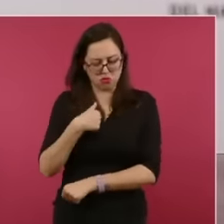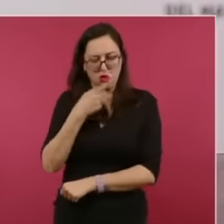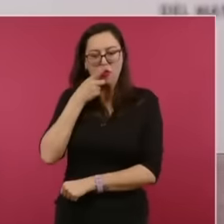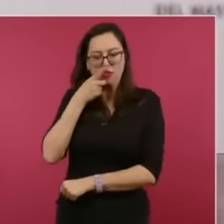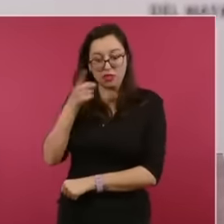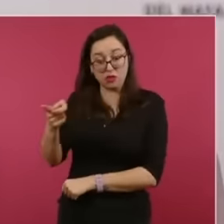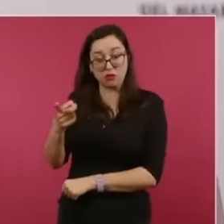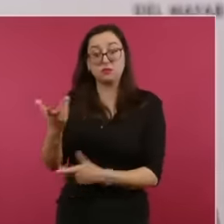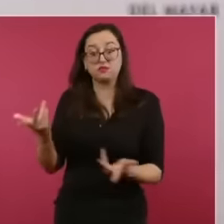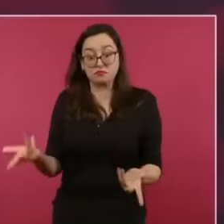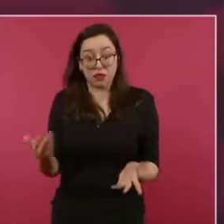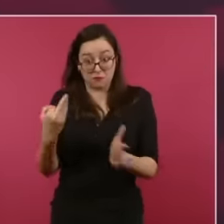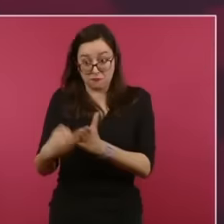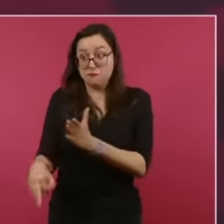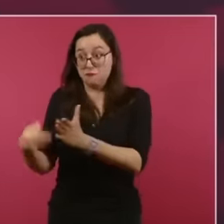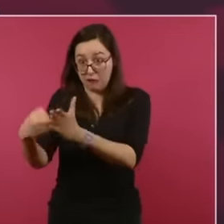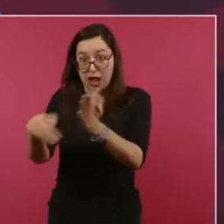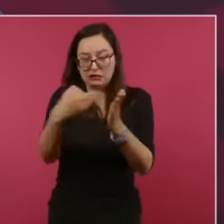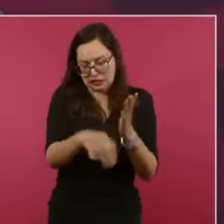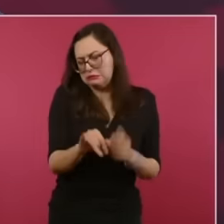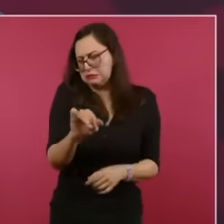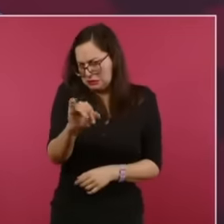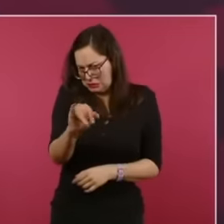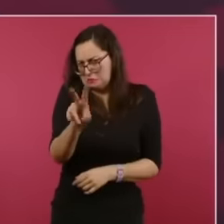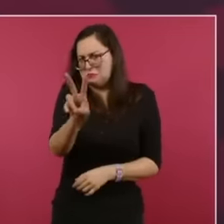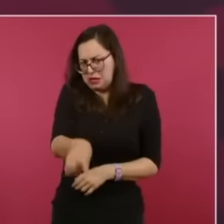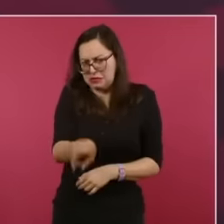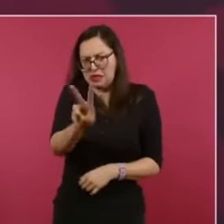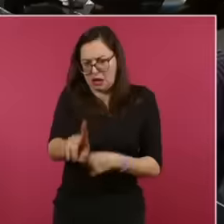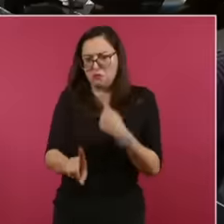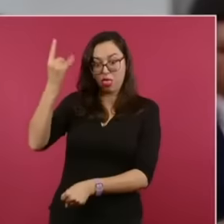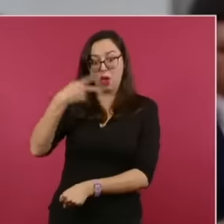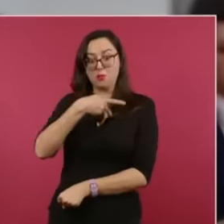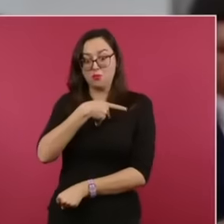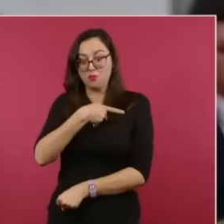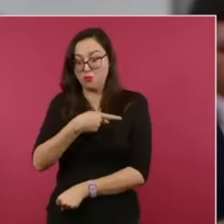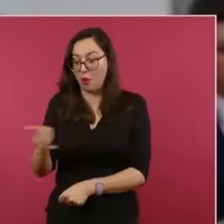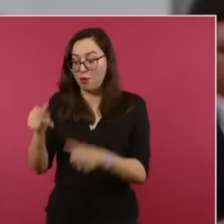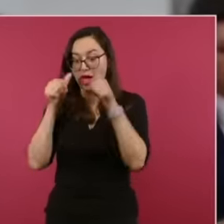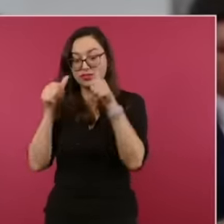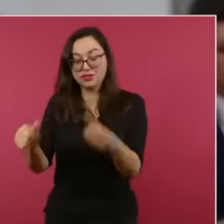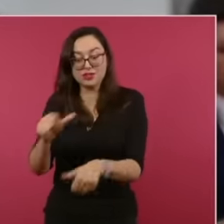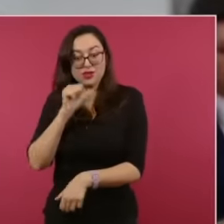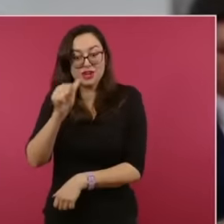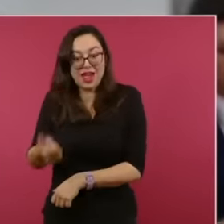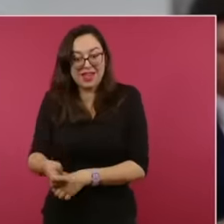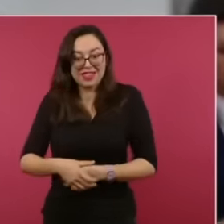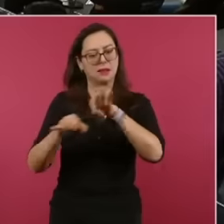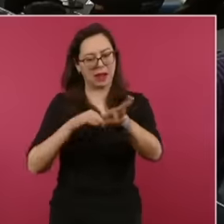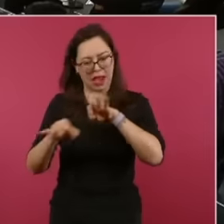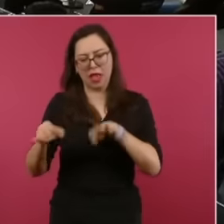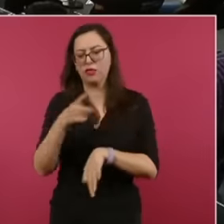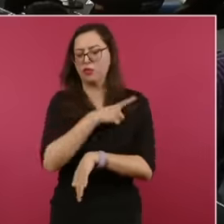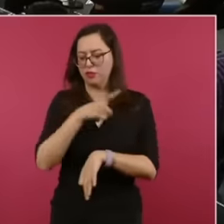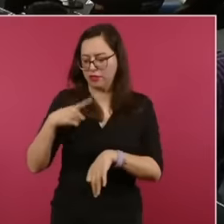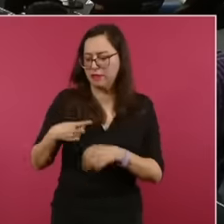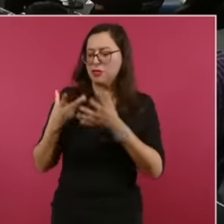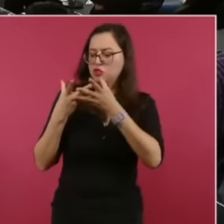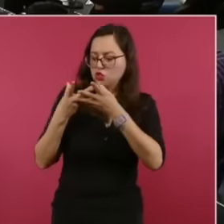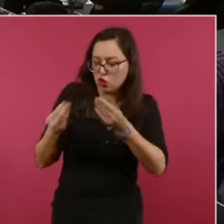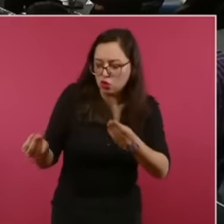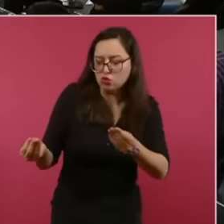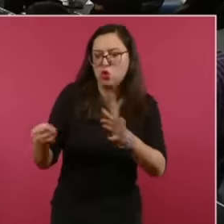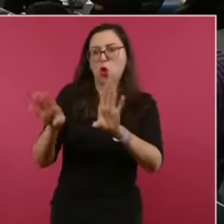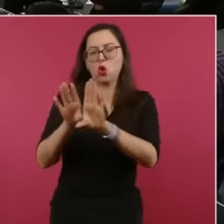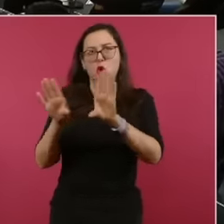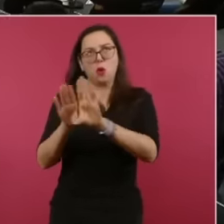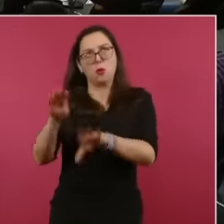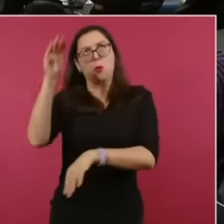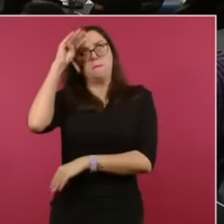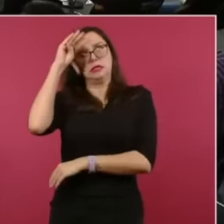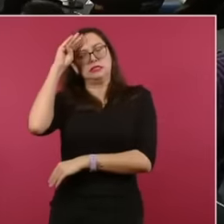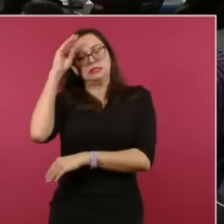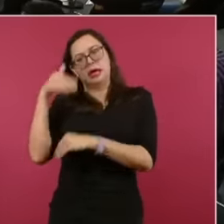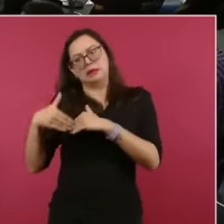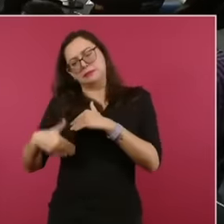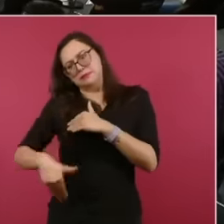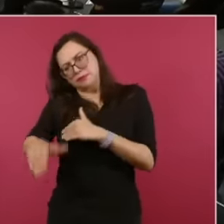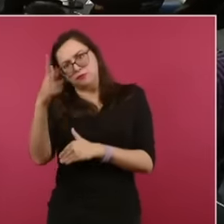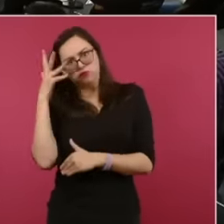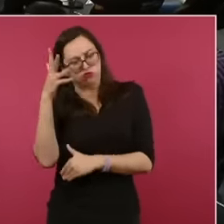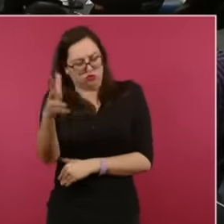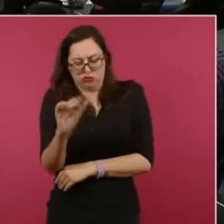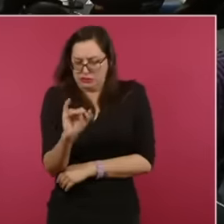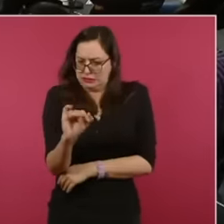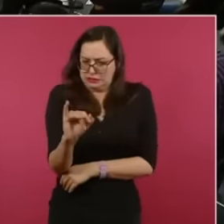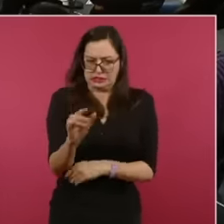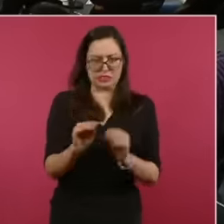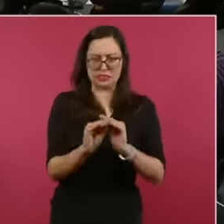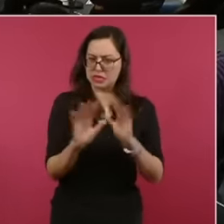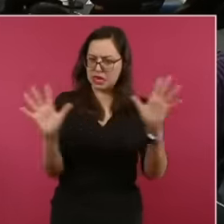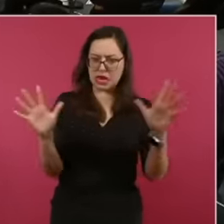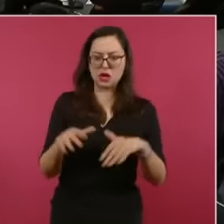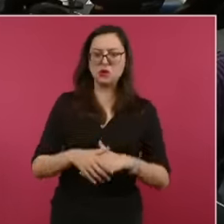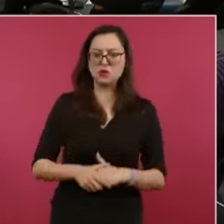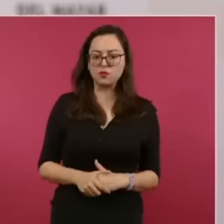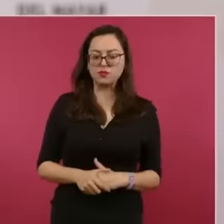solve the serious water problem this one has to think about Even decreeing areas